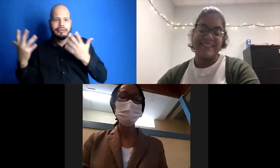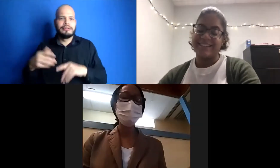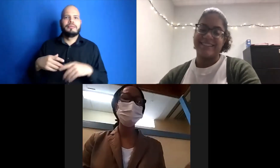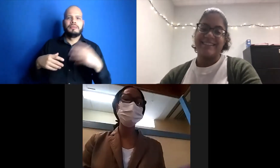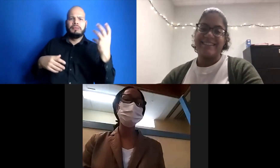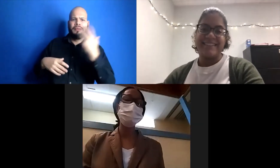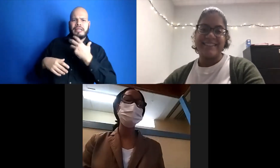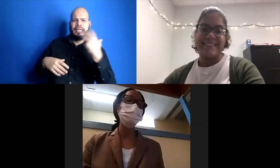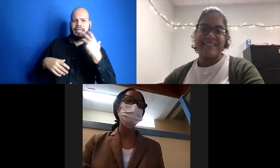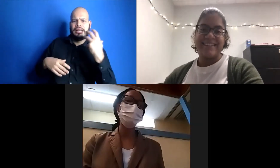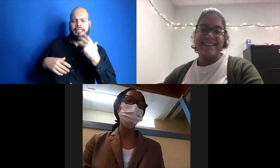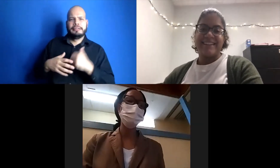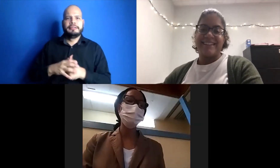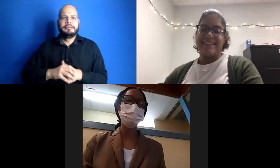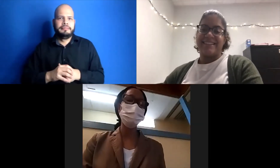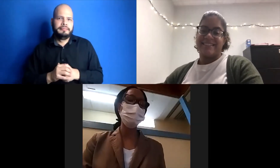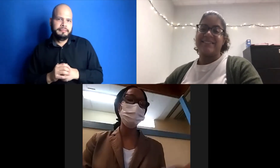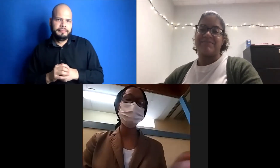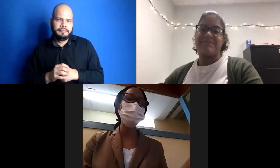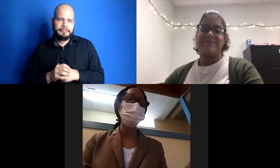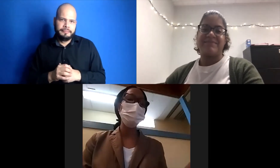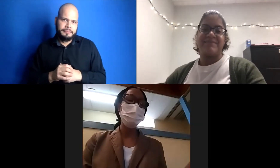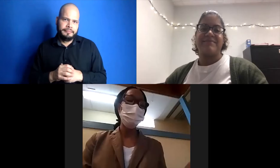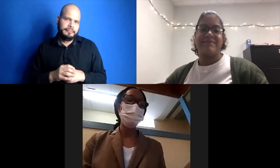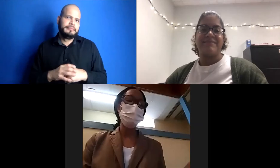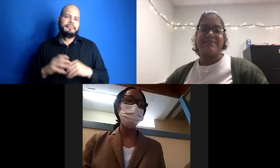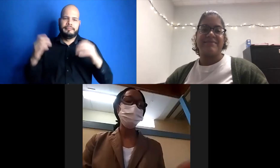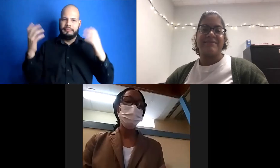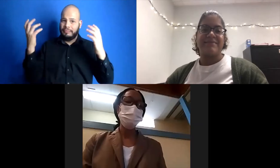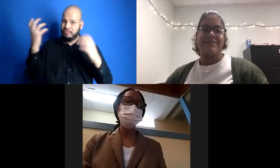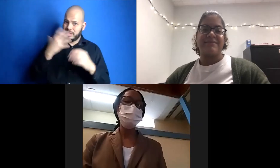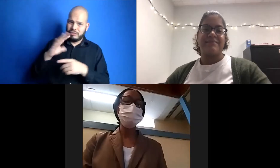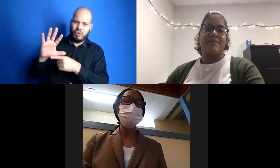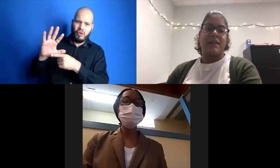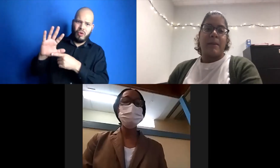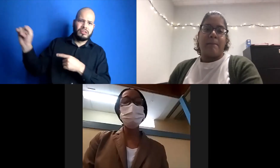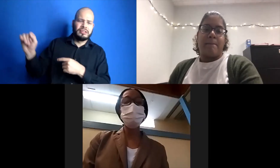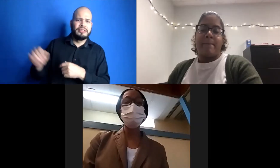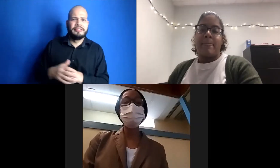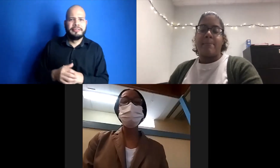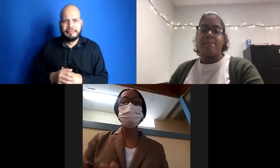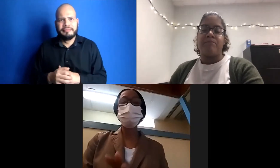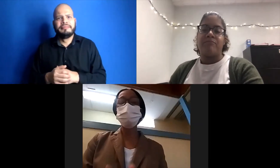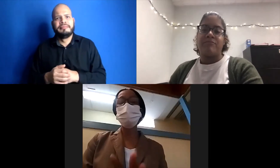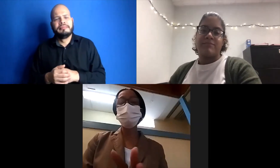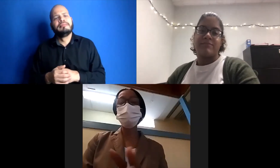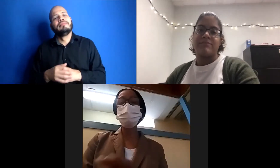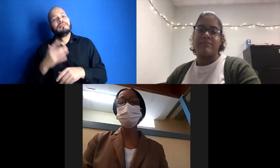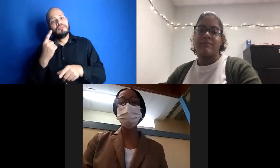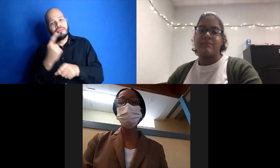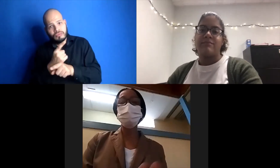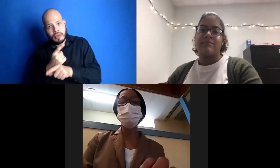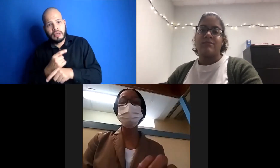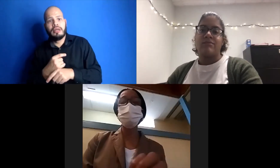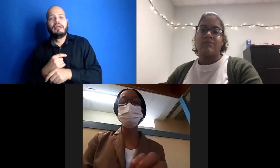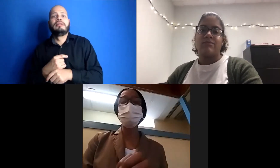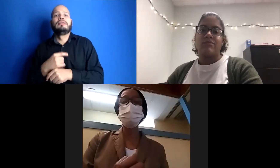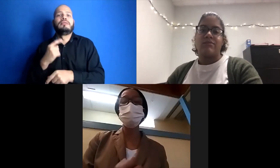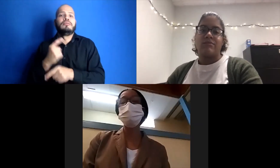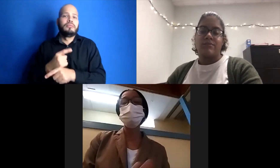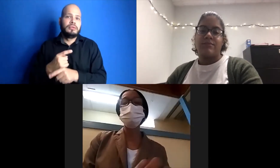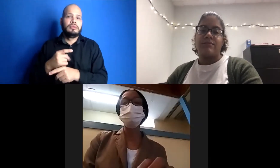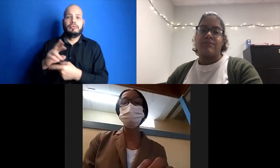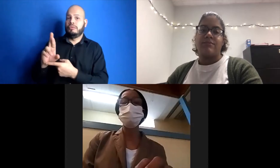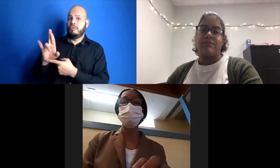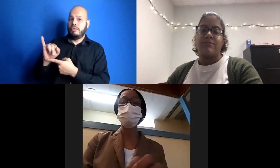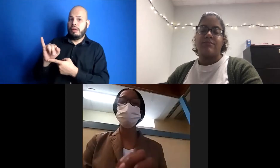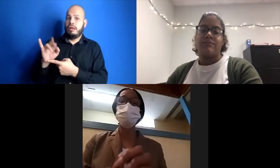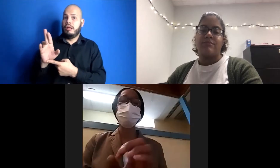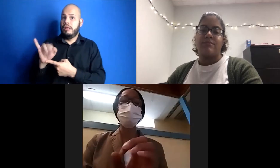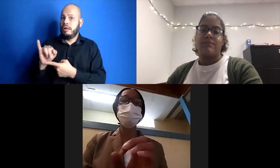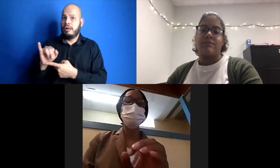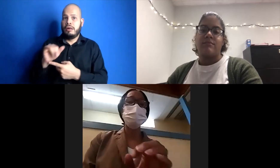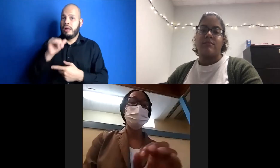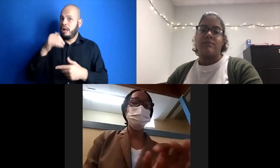it is so amazing wow um so right now Rhode Island doesn't have any organization for uh